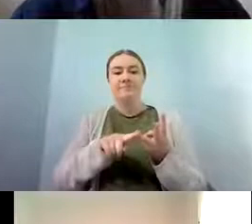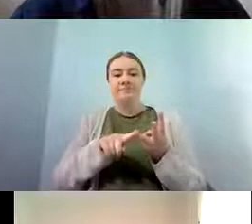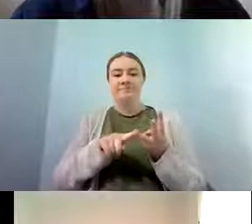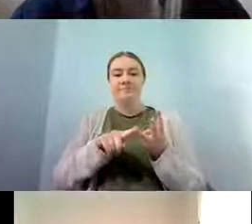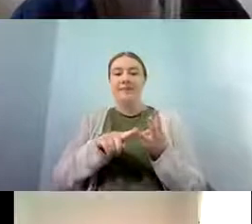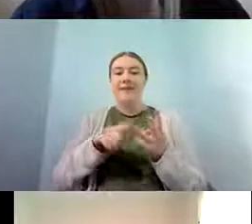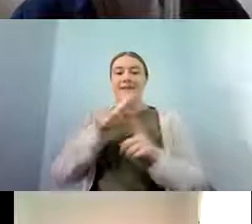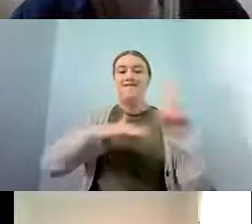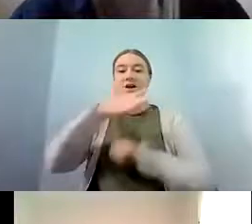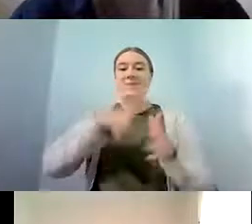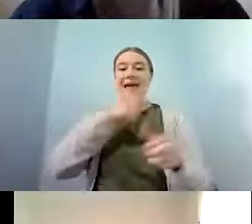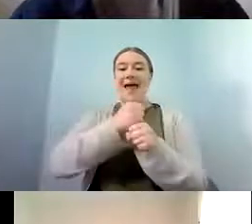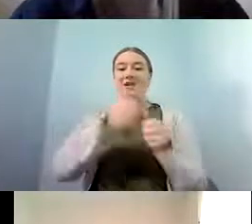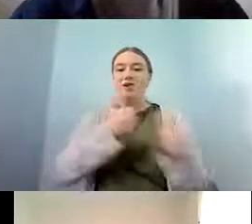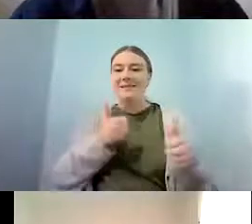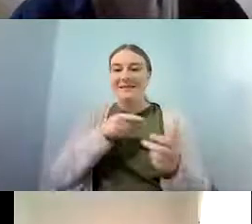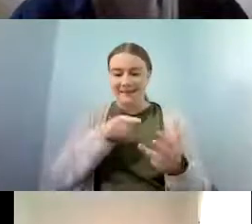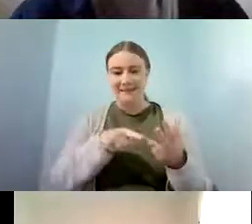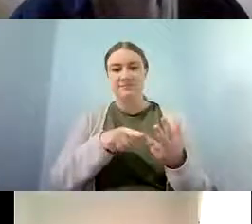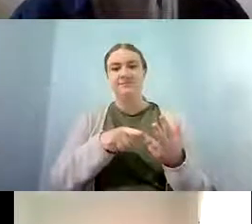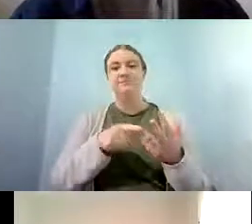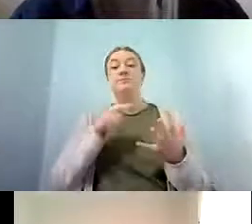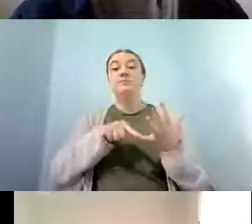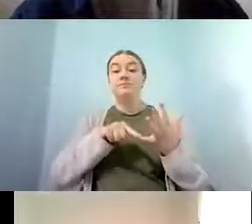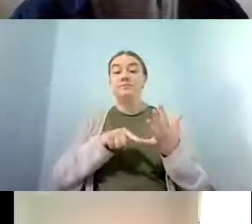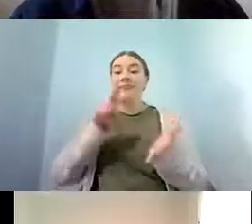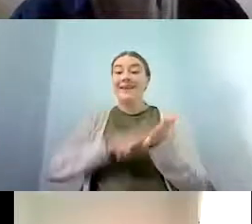the environment agency and natural england